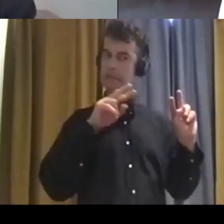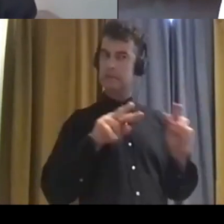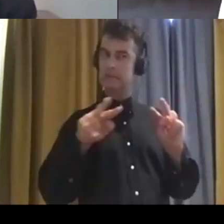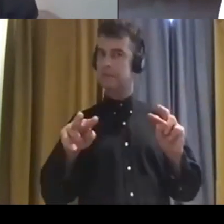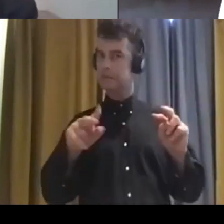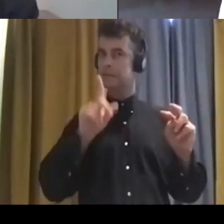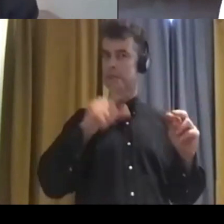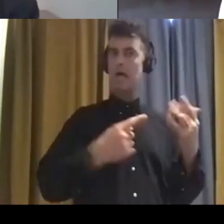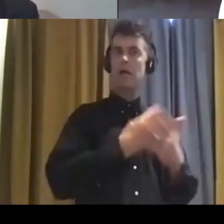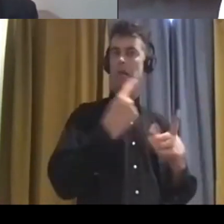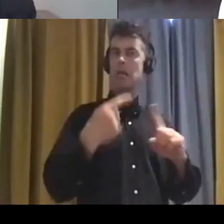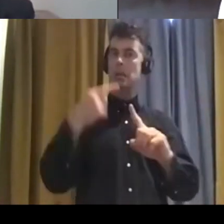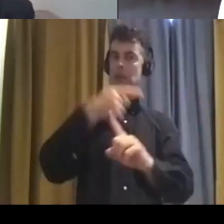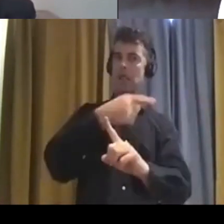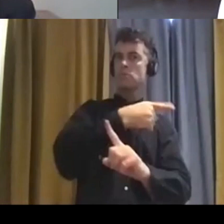by actually.